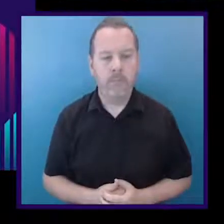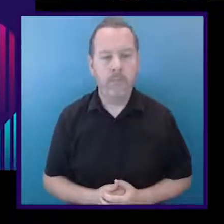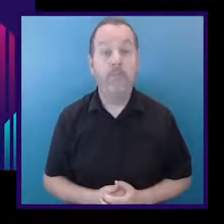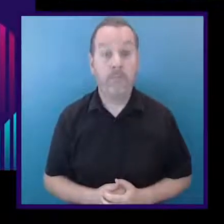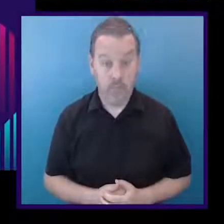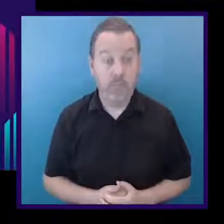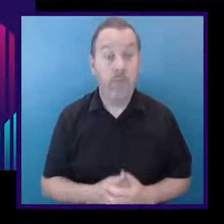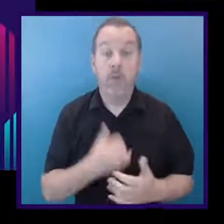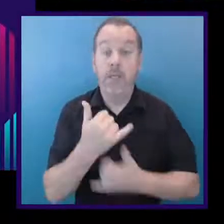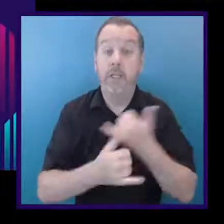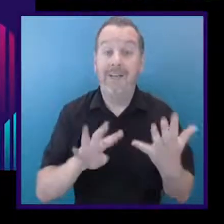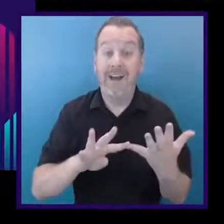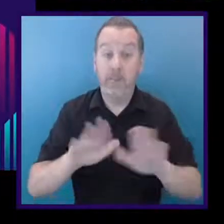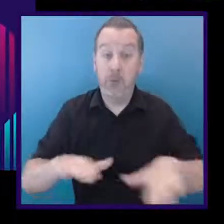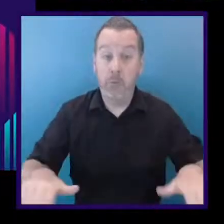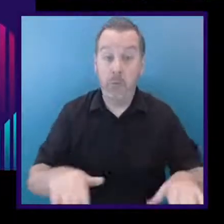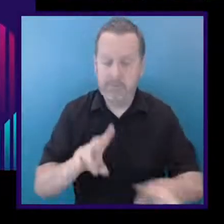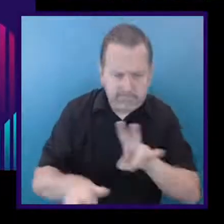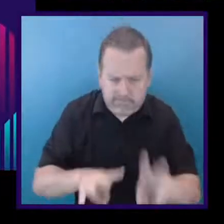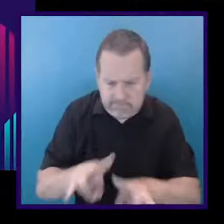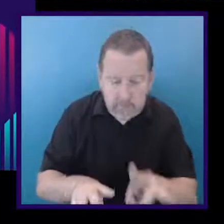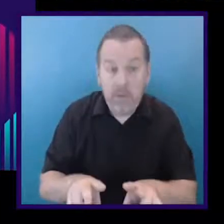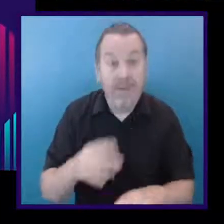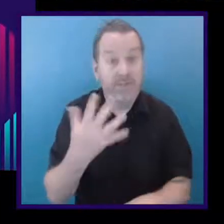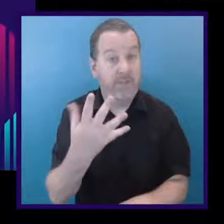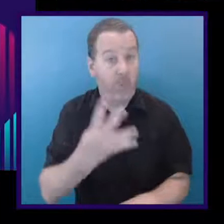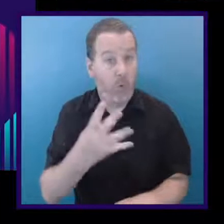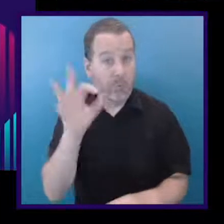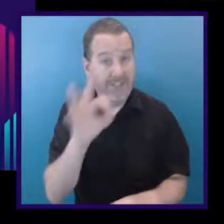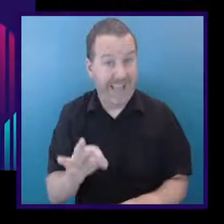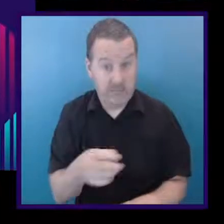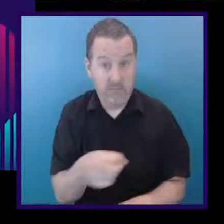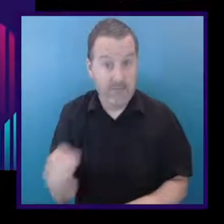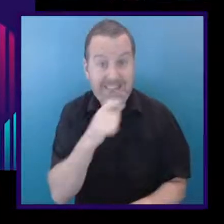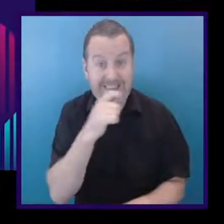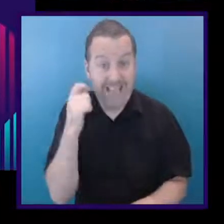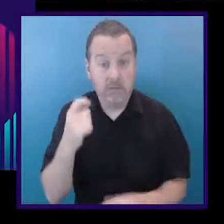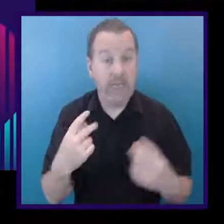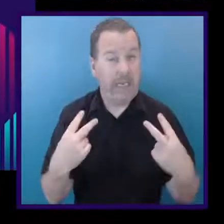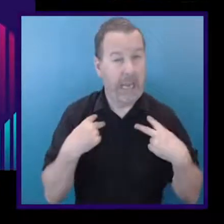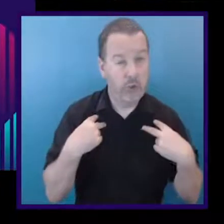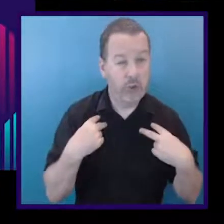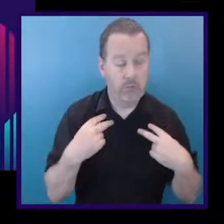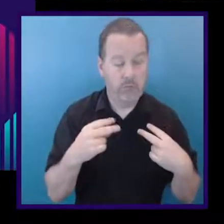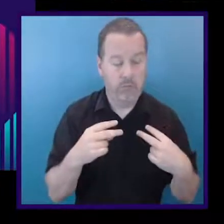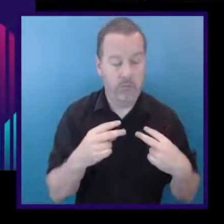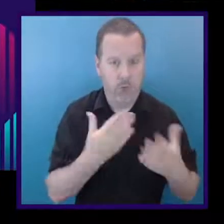54% of year nine pupils said that they found languages harder to learn online, compared to the other subjects.